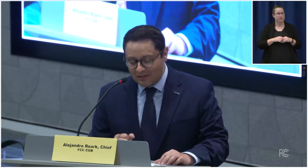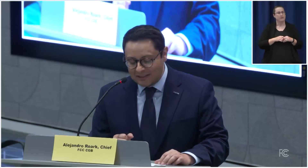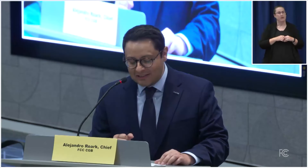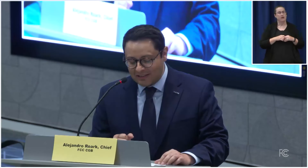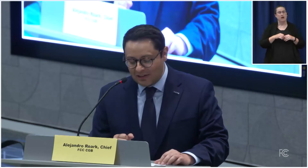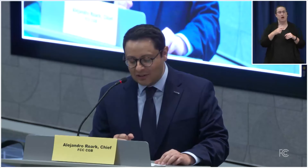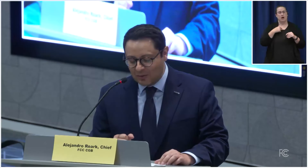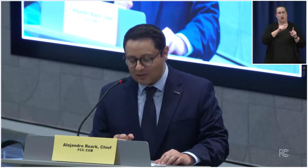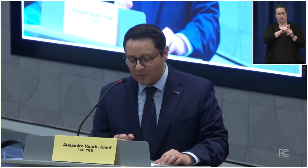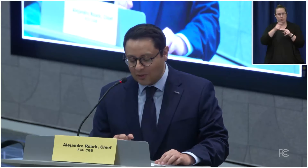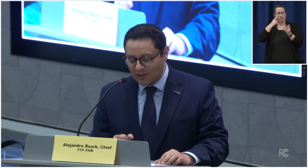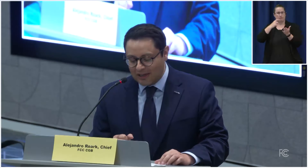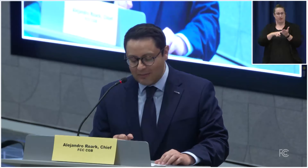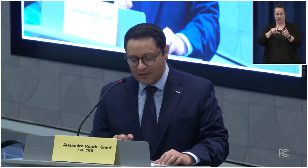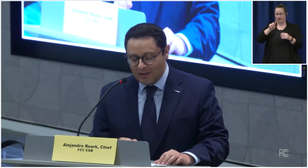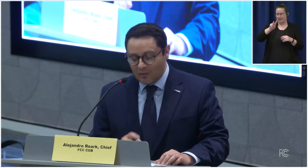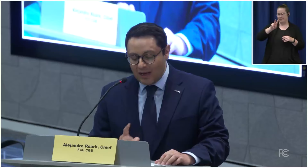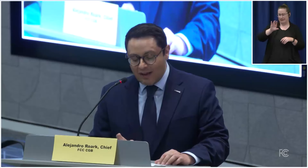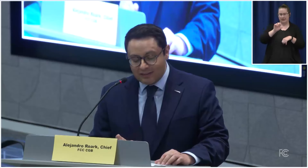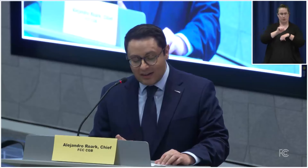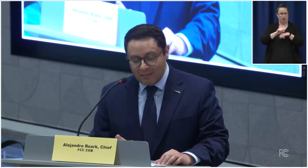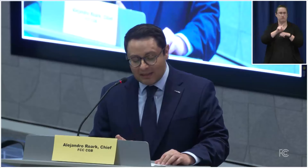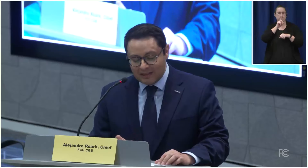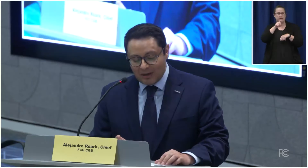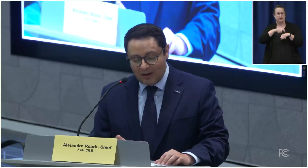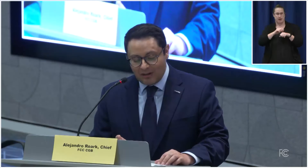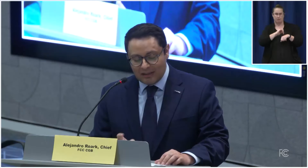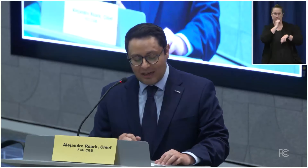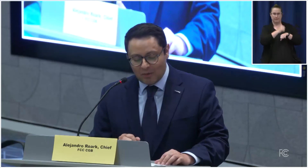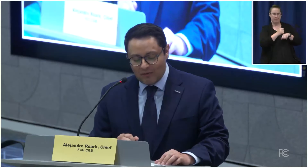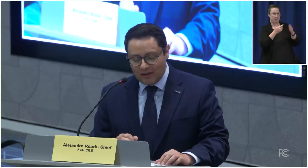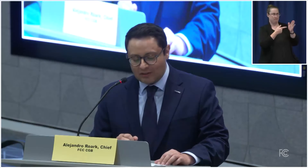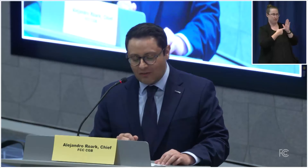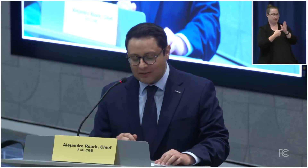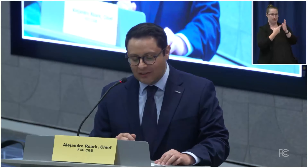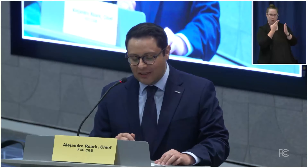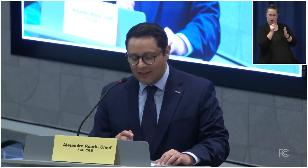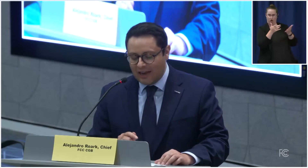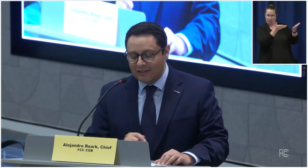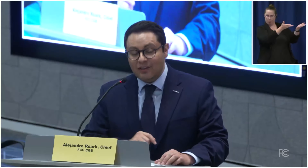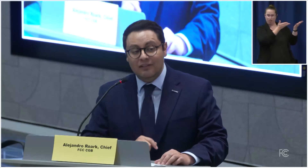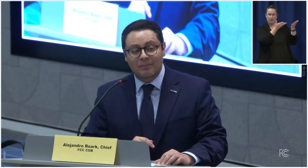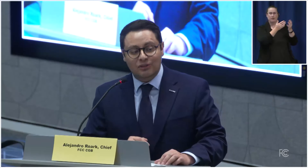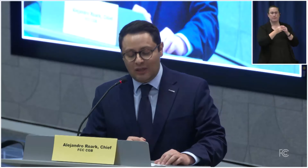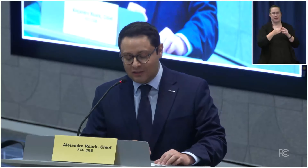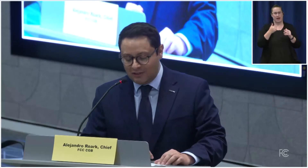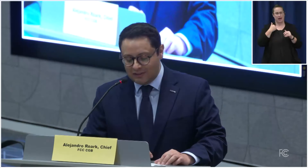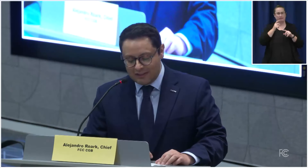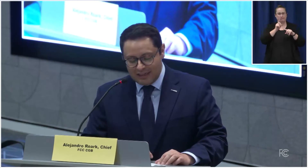AVAILABLE TO YOU AND THE CONVERSATION BEGINS TODAY, IT DOESN'T END TODAY TO FURTHER ILLUSTRATE HOW DVC